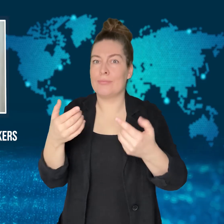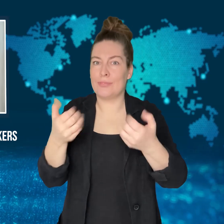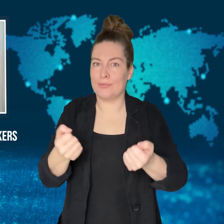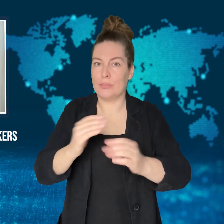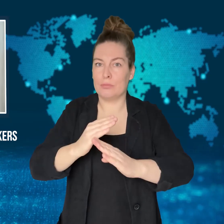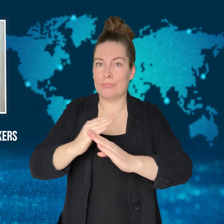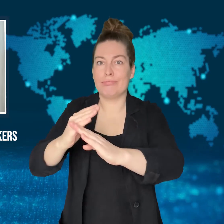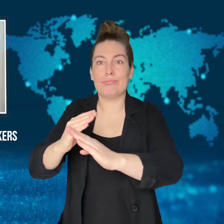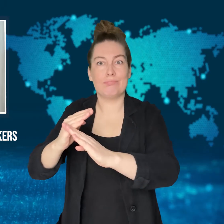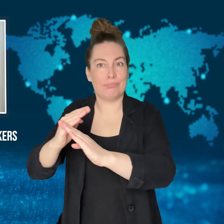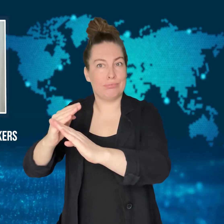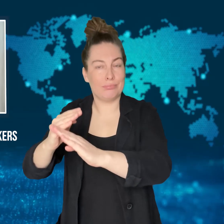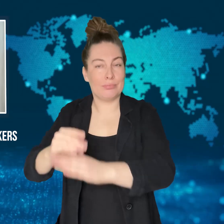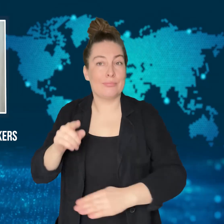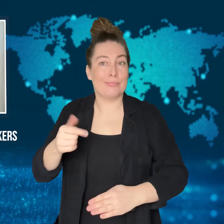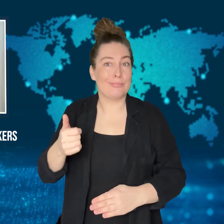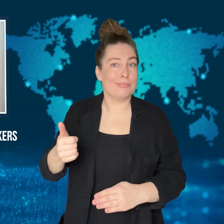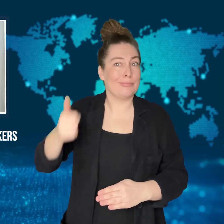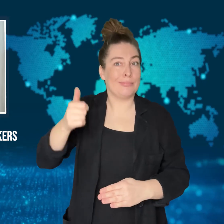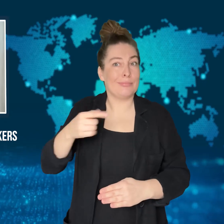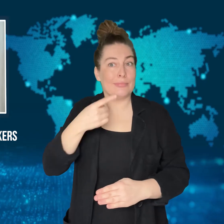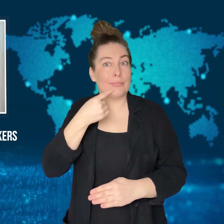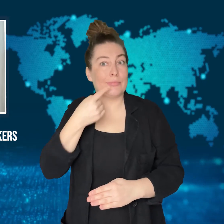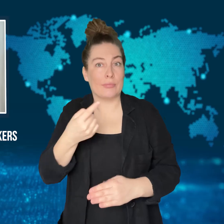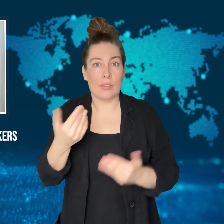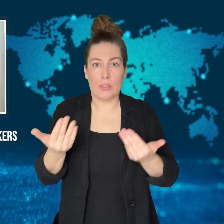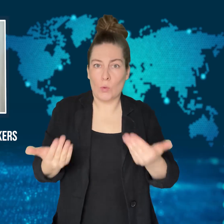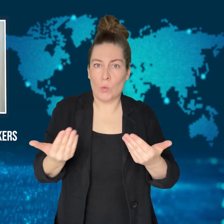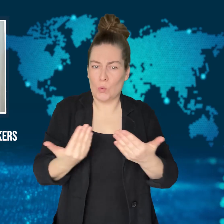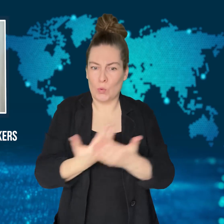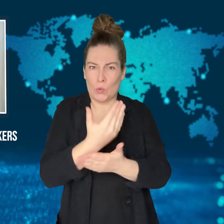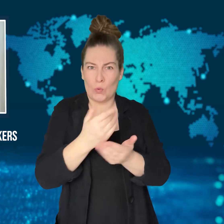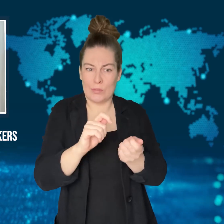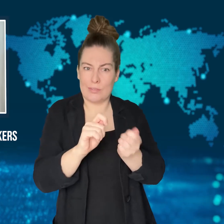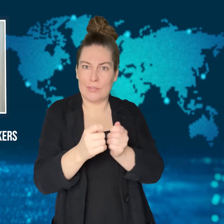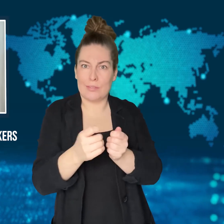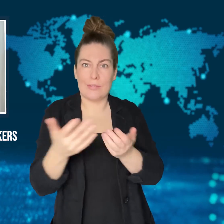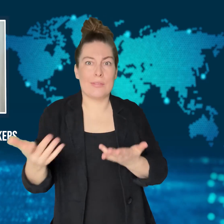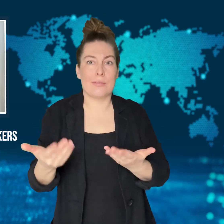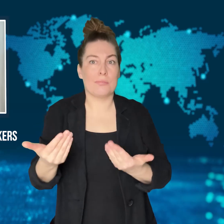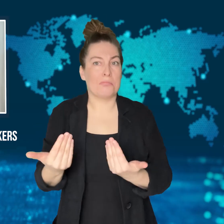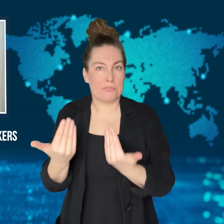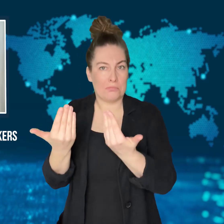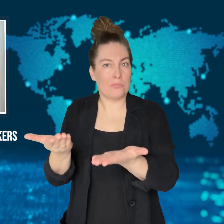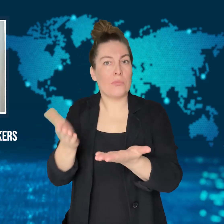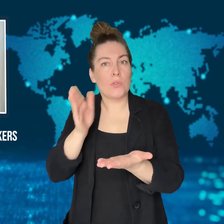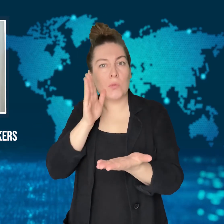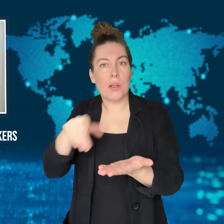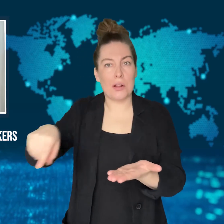censor political speech and debate.